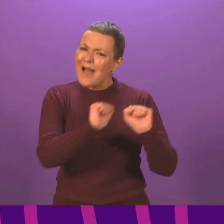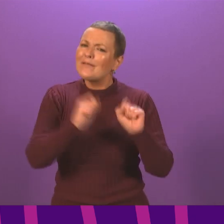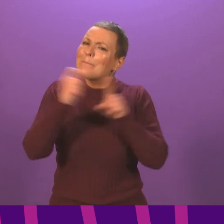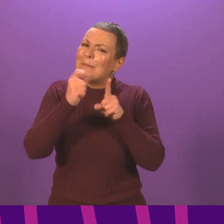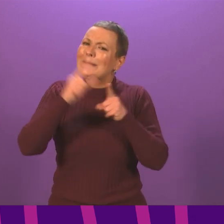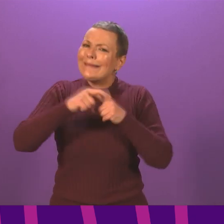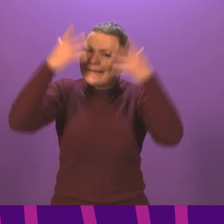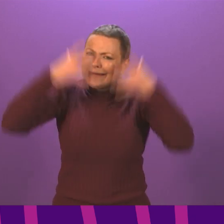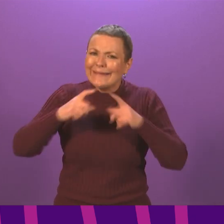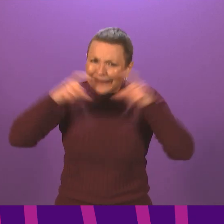for PPE.